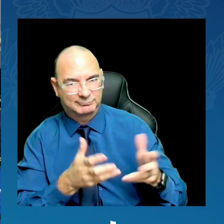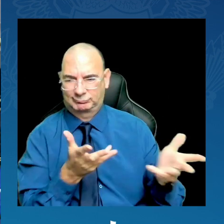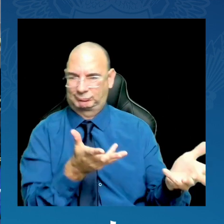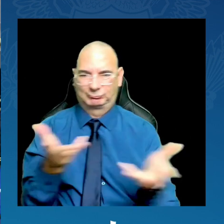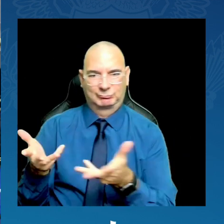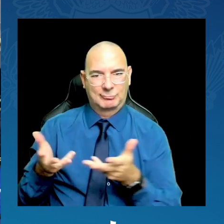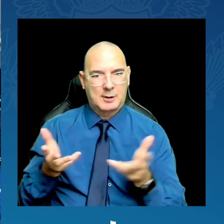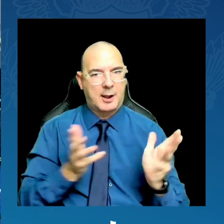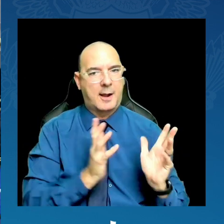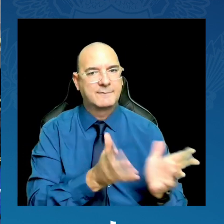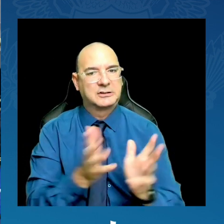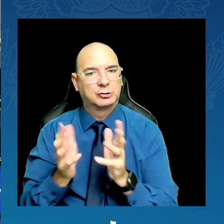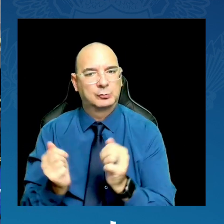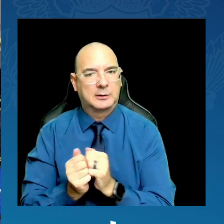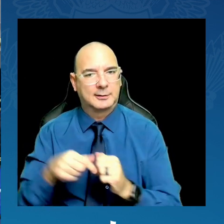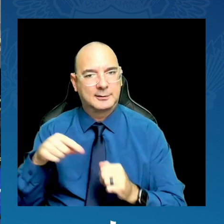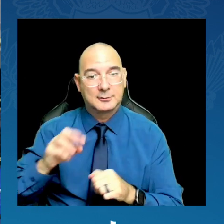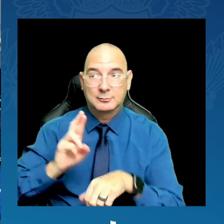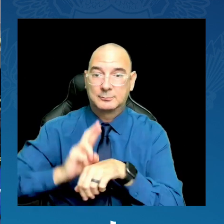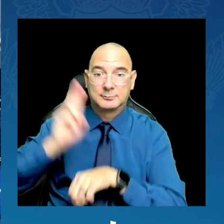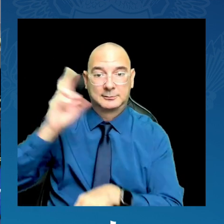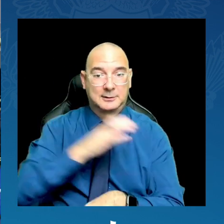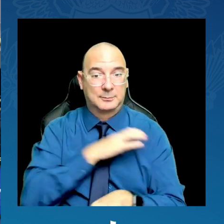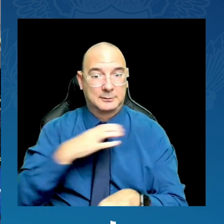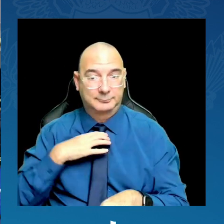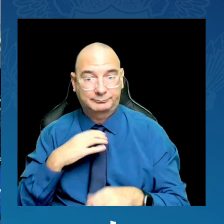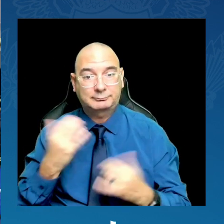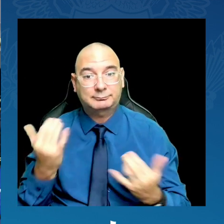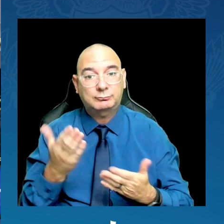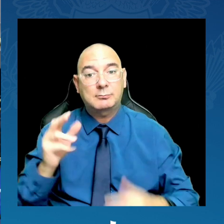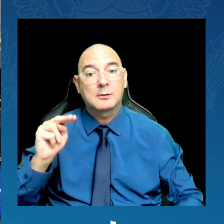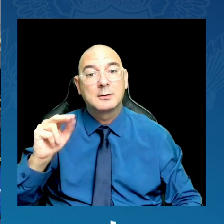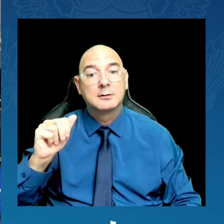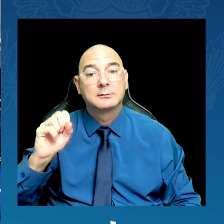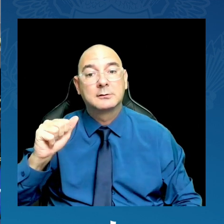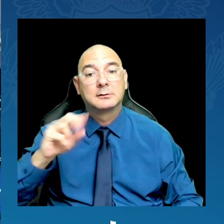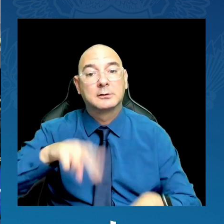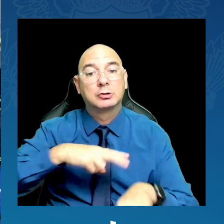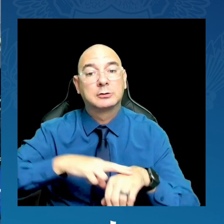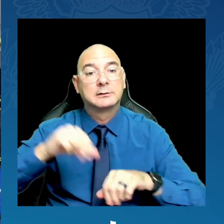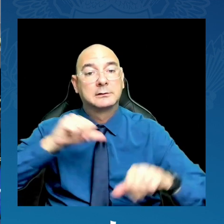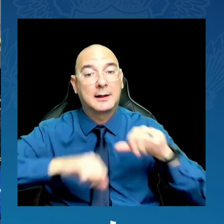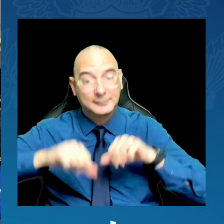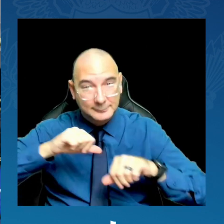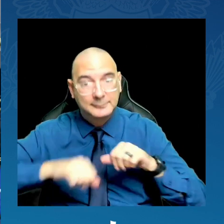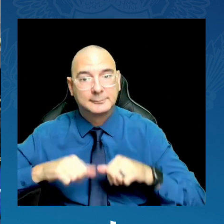NASA's the National Science Foundation, USDA, who continue to provide sustained support.